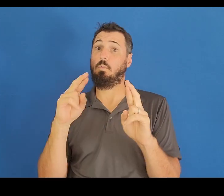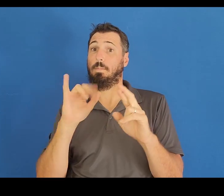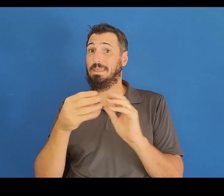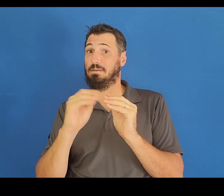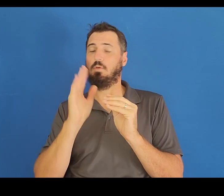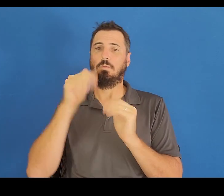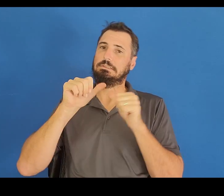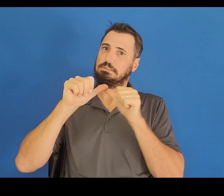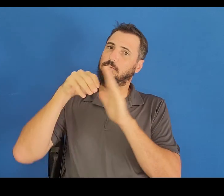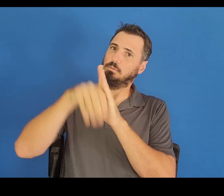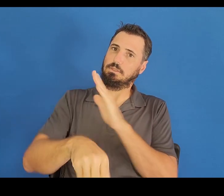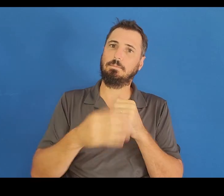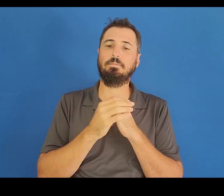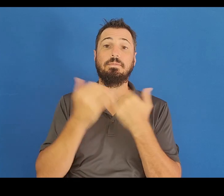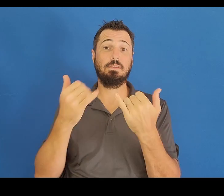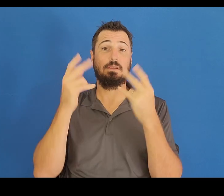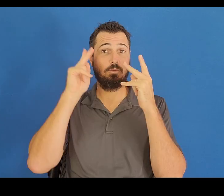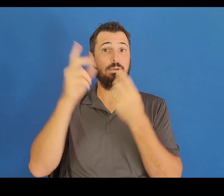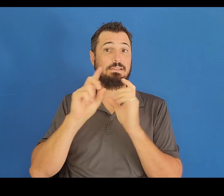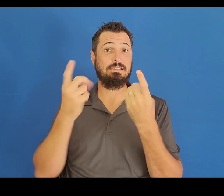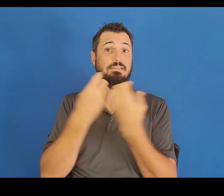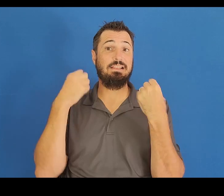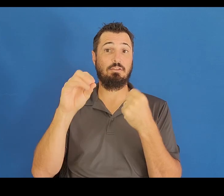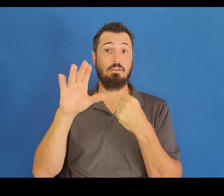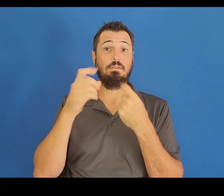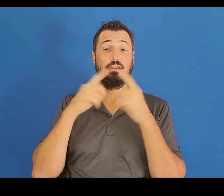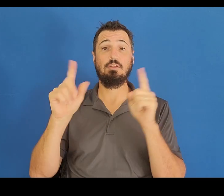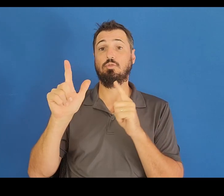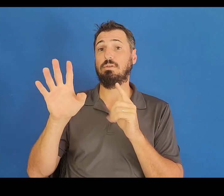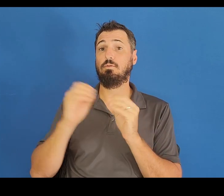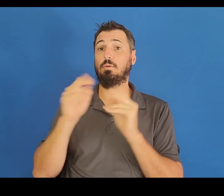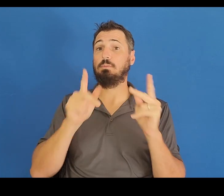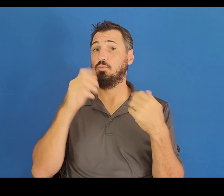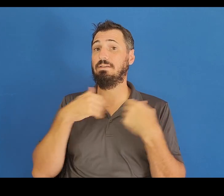Today, the Kaua‘i District Health Office is announcing 24 new cases of covid-19